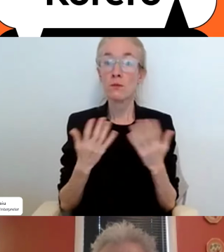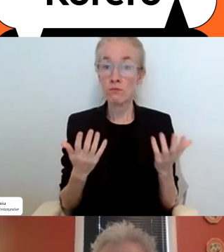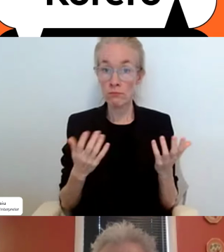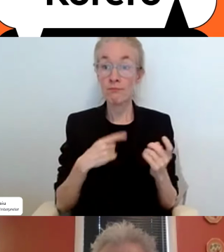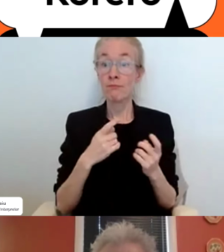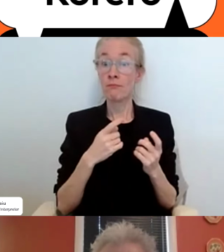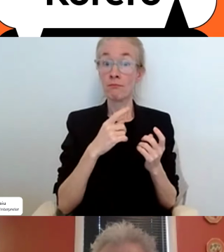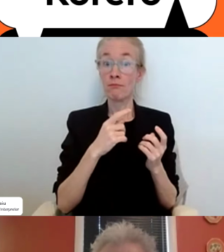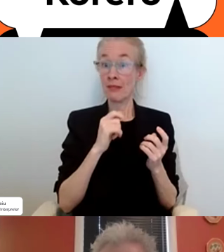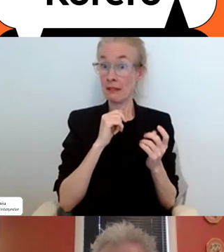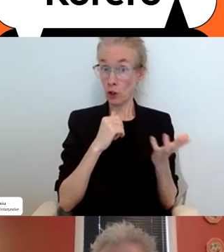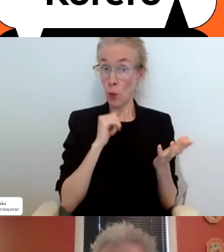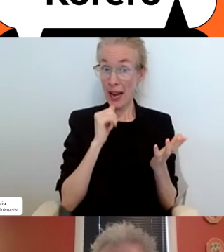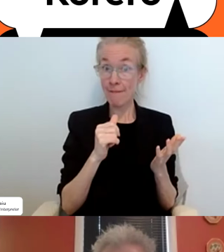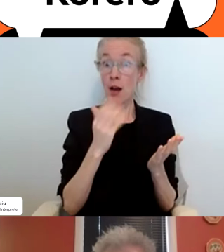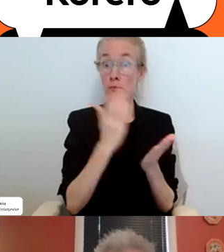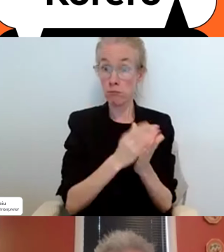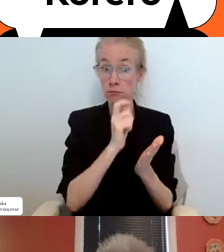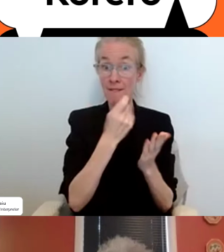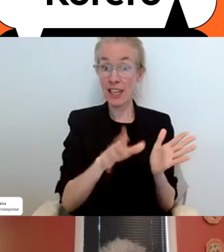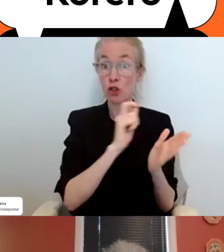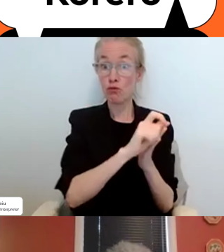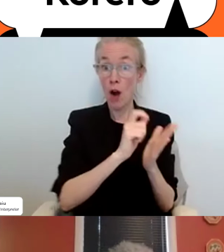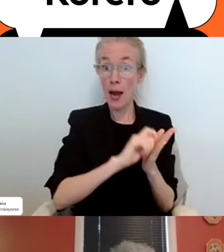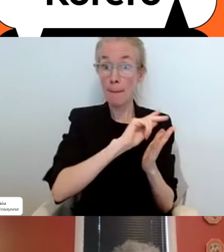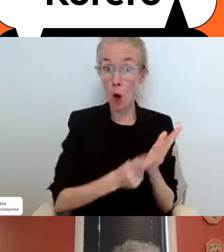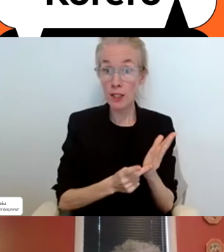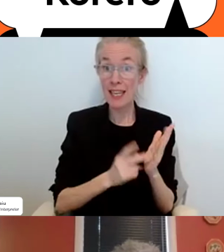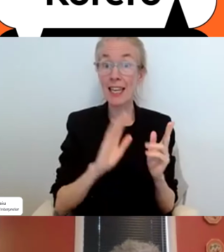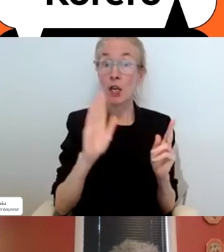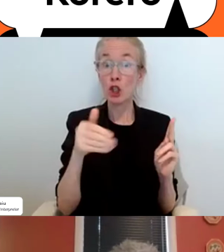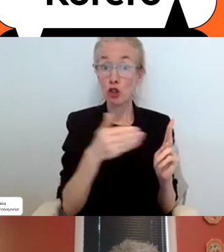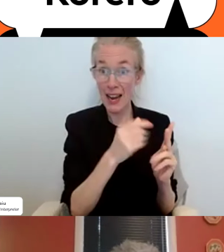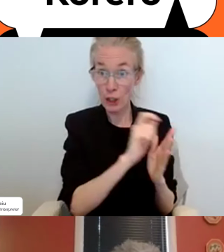then is the tools in the toolbox to make sure that whatever our